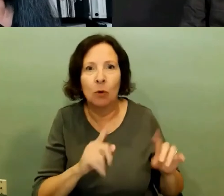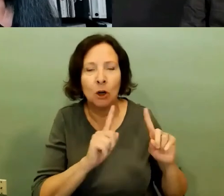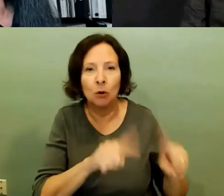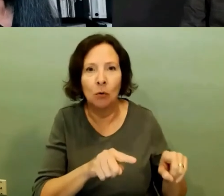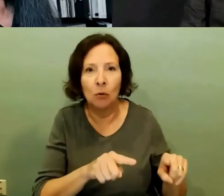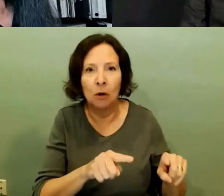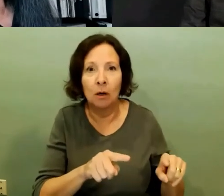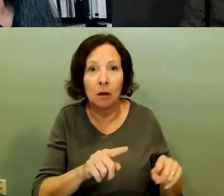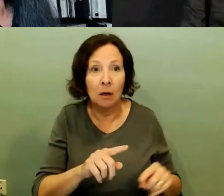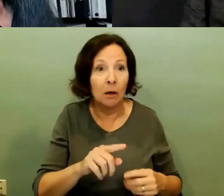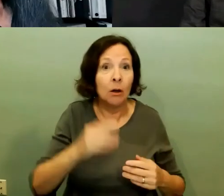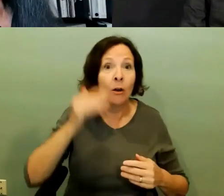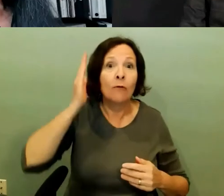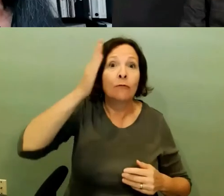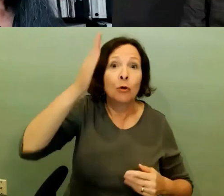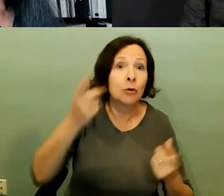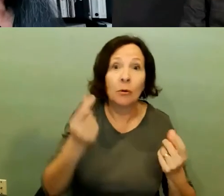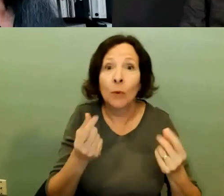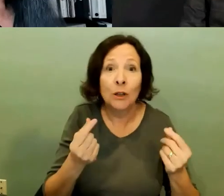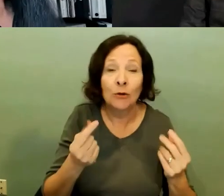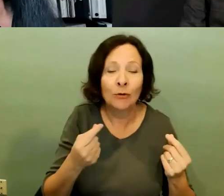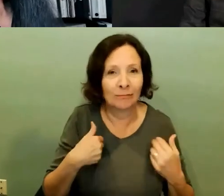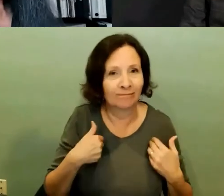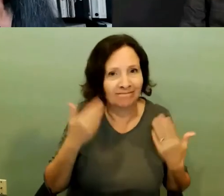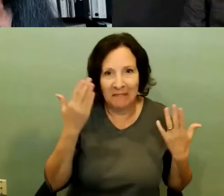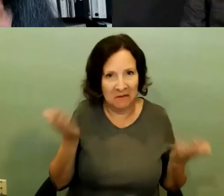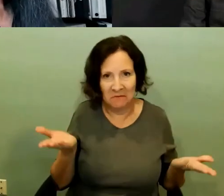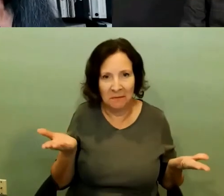it seems like a fair thing to do to eliminate tests, because